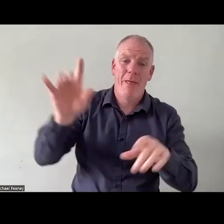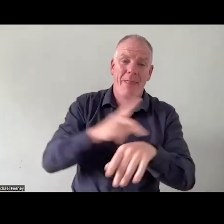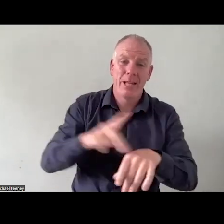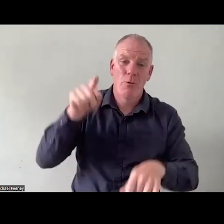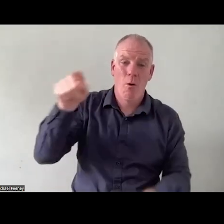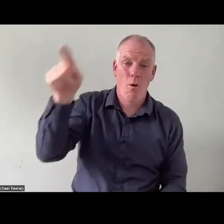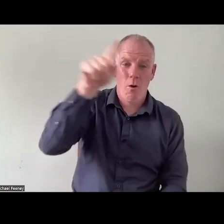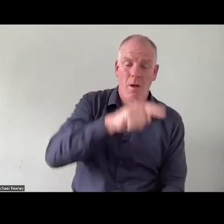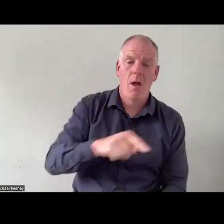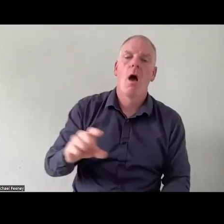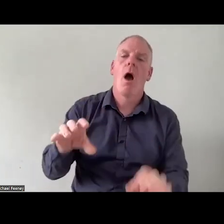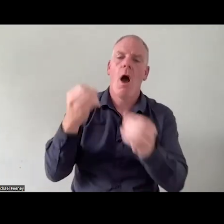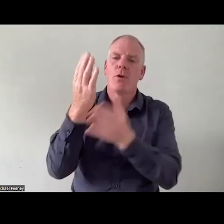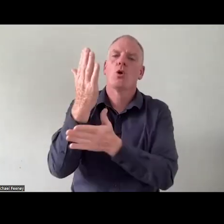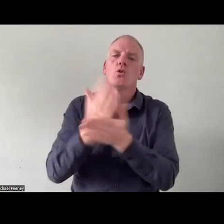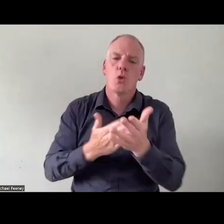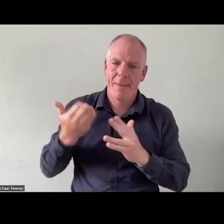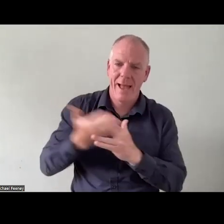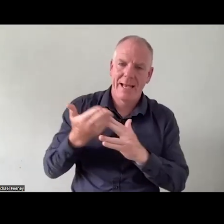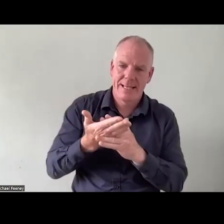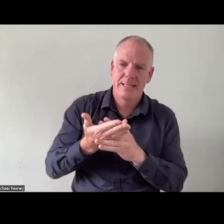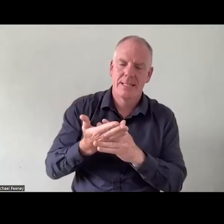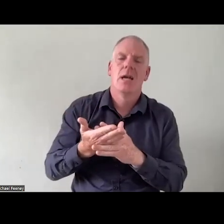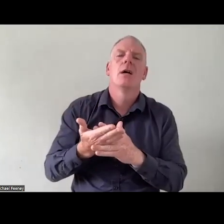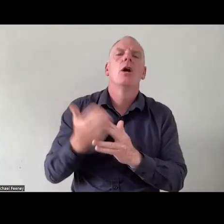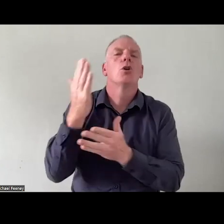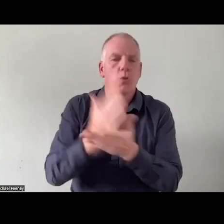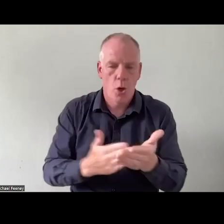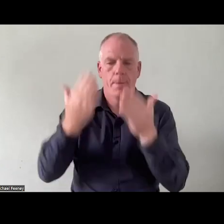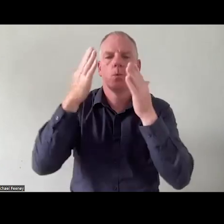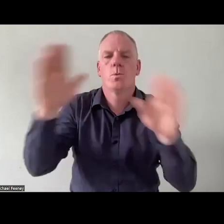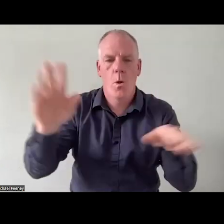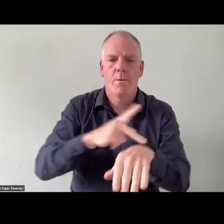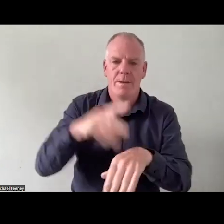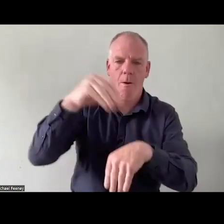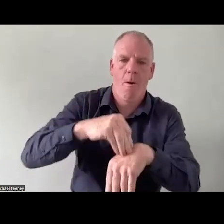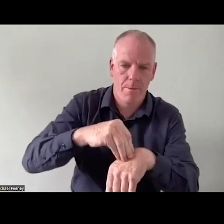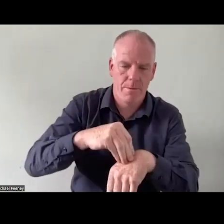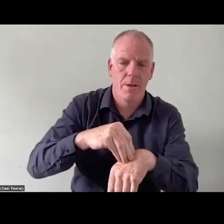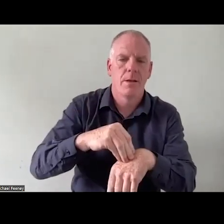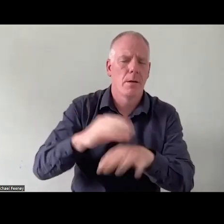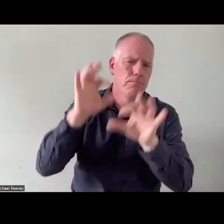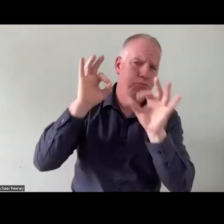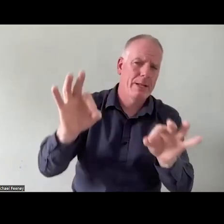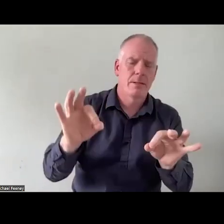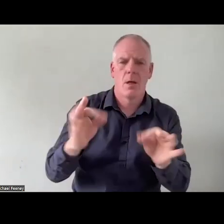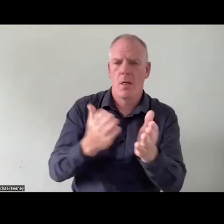was offering some access at some shows. And that was brilliant and wonderful, and is still the case.